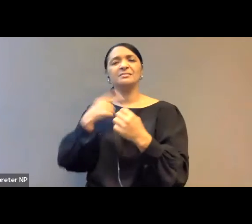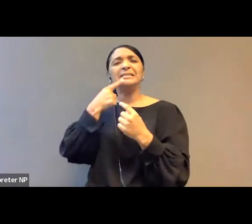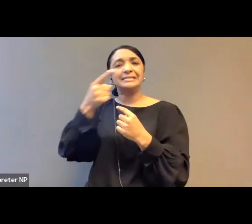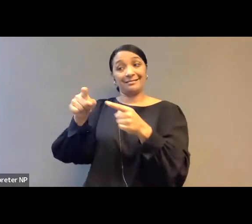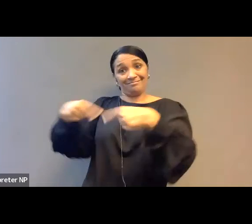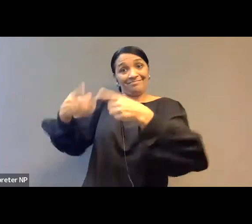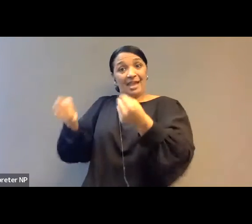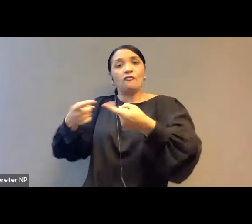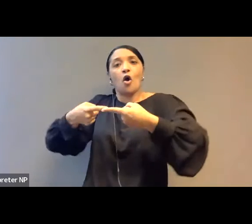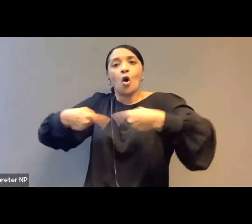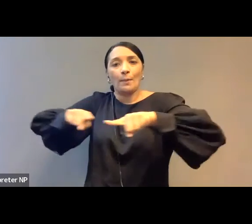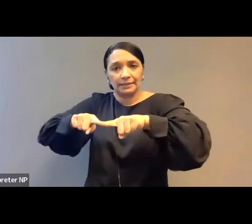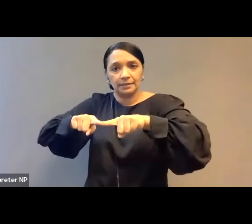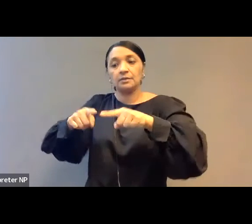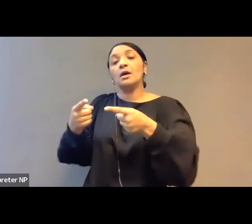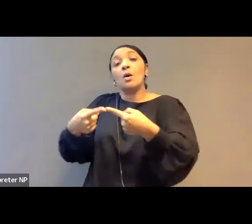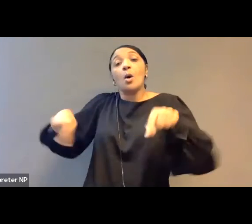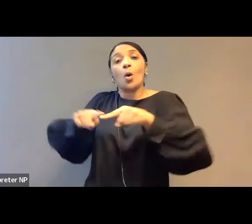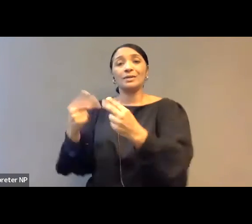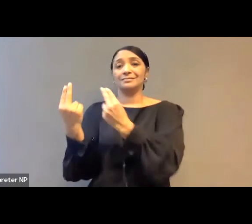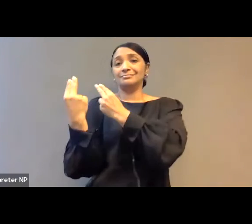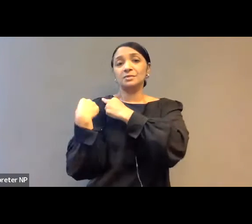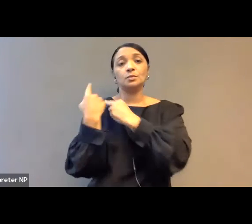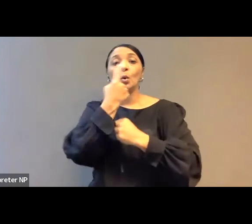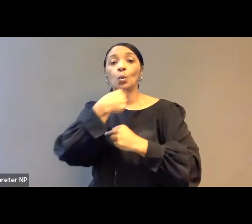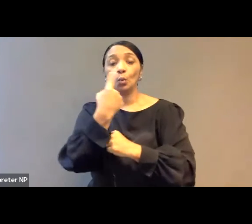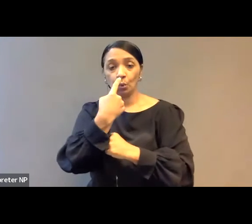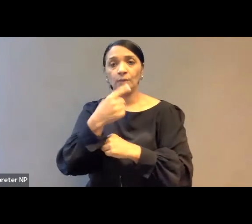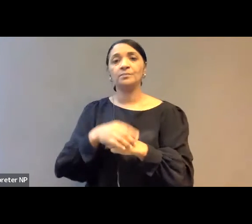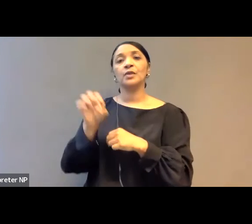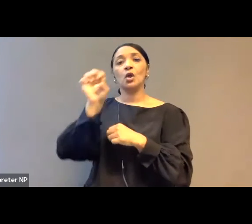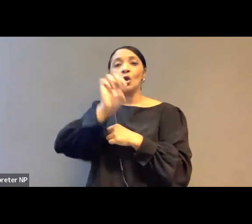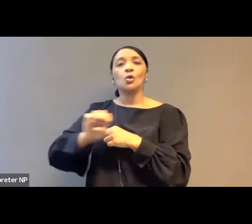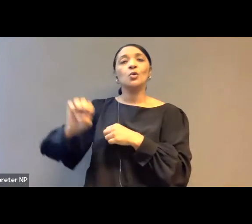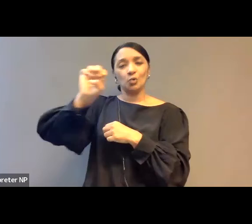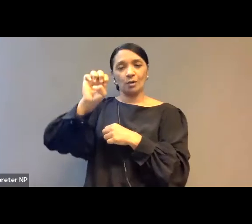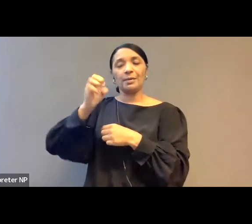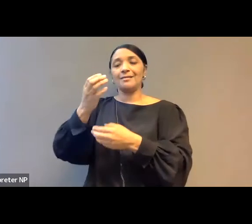The main committee in charge of this file is the Employment and Social Affairs Committee,